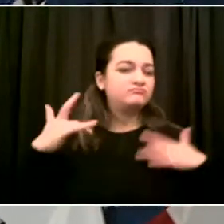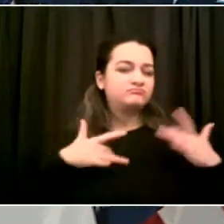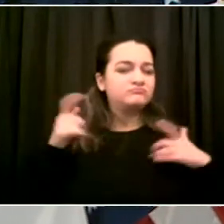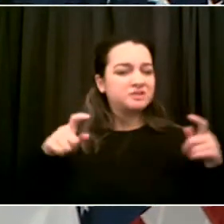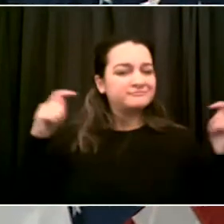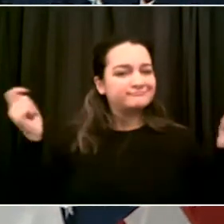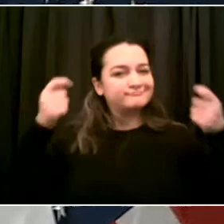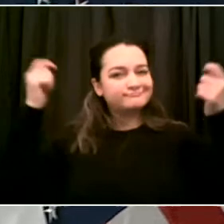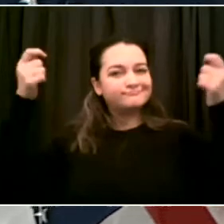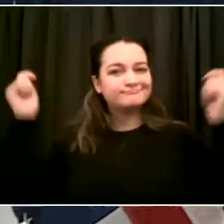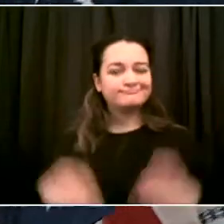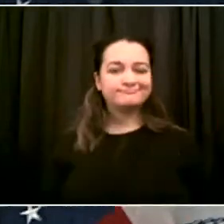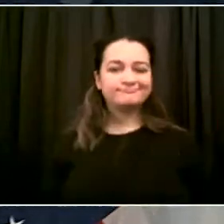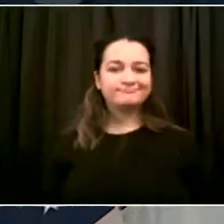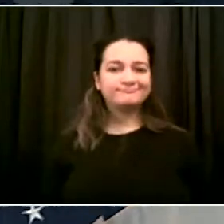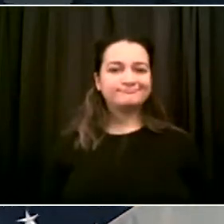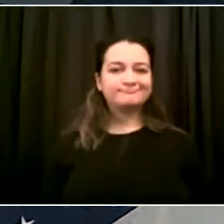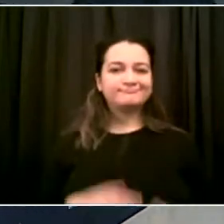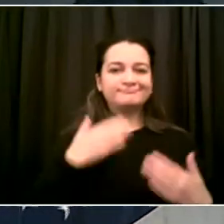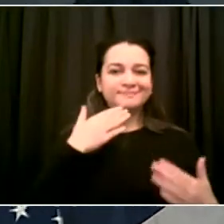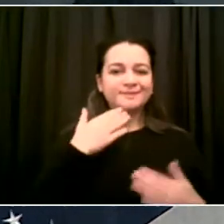CELEBRATE TODAY IN OUR CITY. THANK YOU EVERYONE.